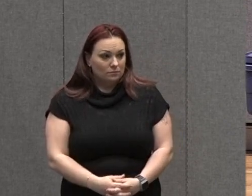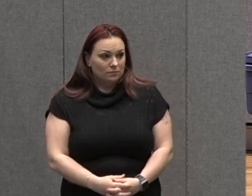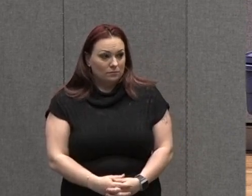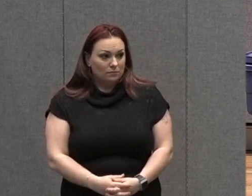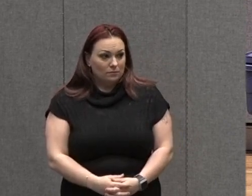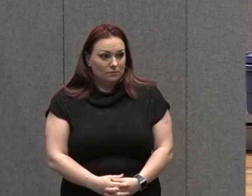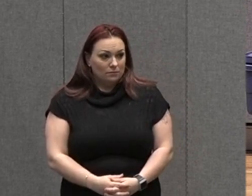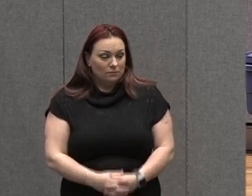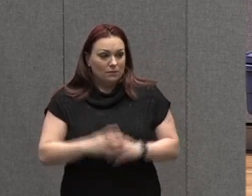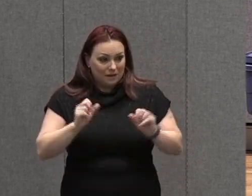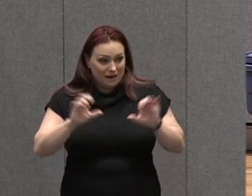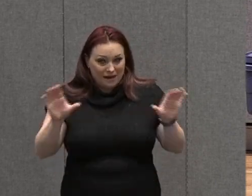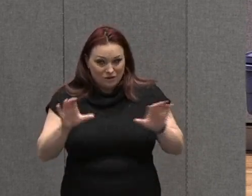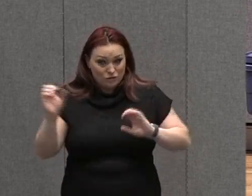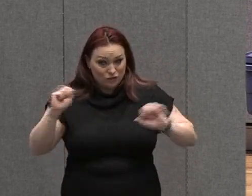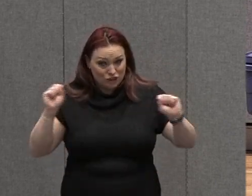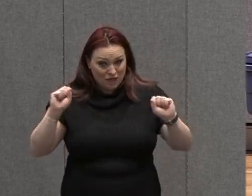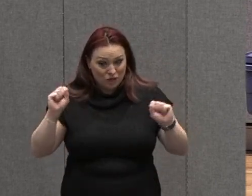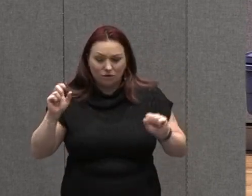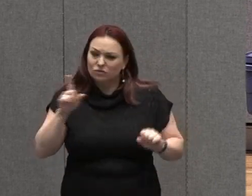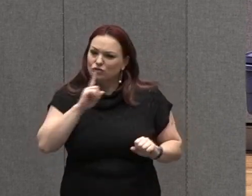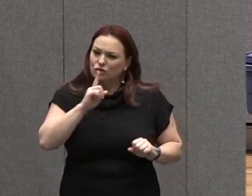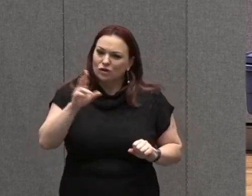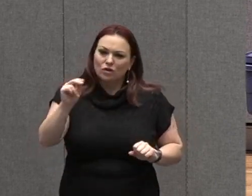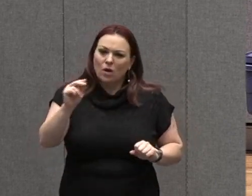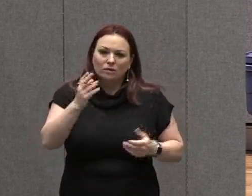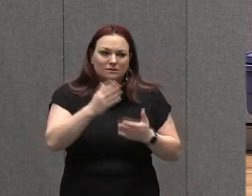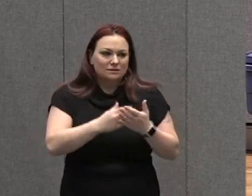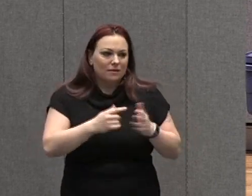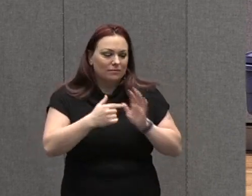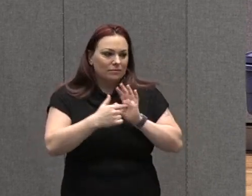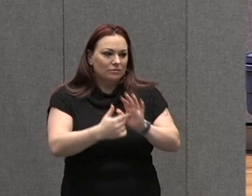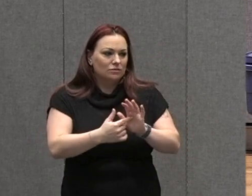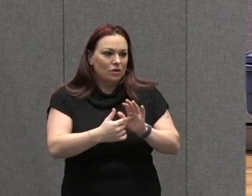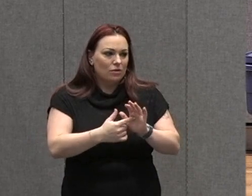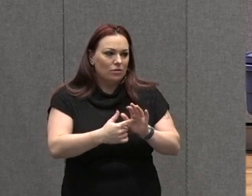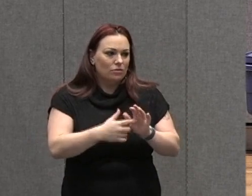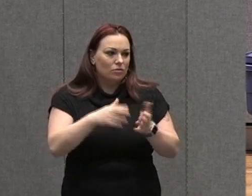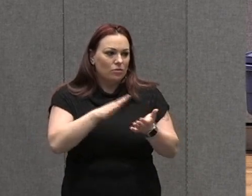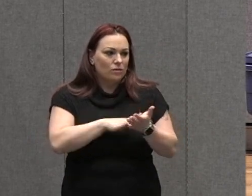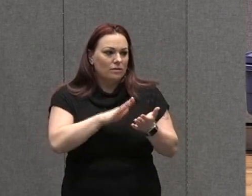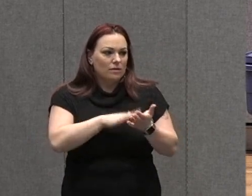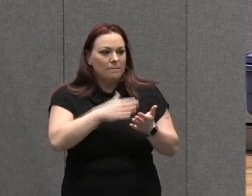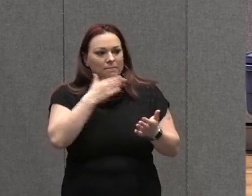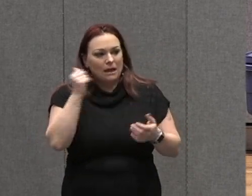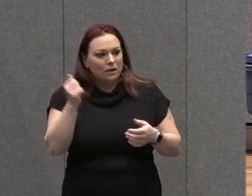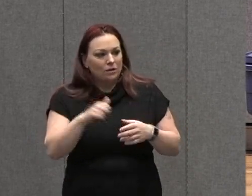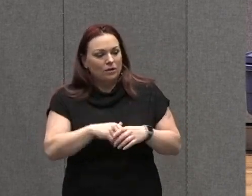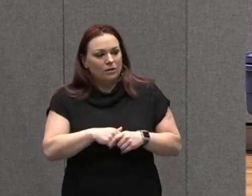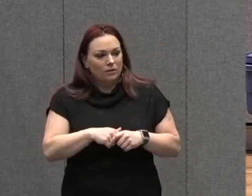Can I do shaker? - Sure. Well no do something that's going to show the rhythm a little bit better I think. Oh yeah so I'll use my little drum here.